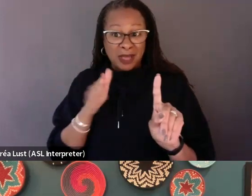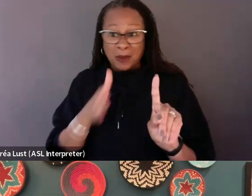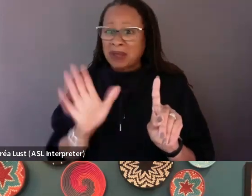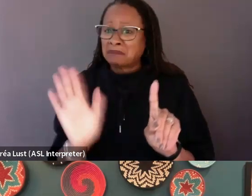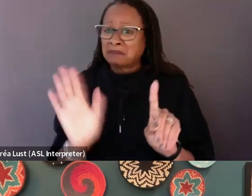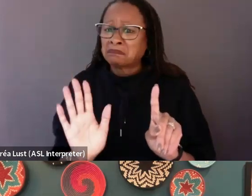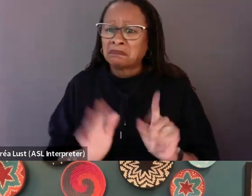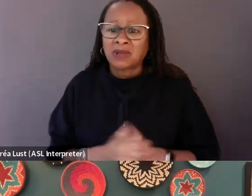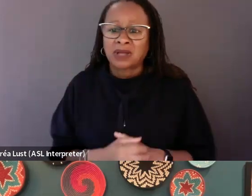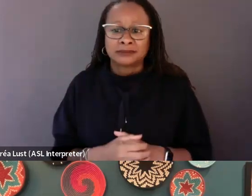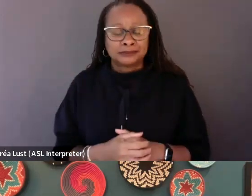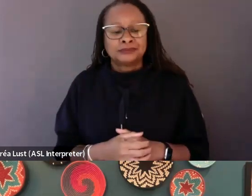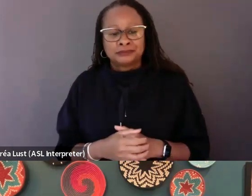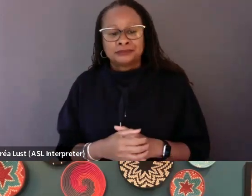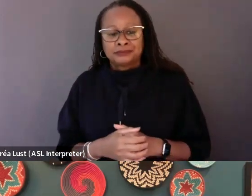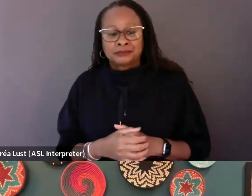You know, when a great story from behind the scenes